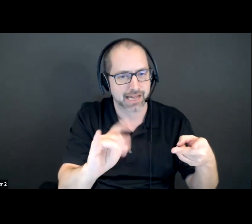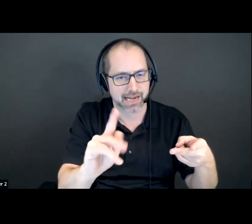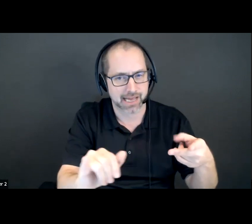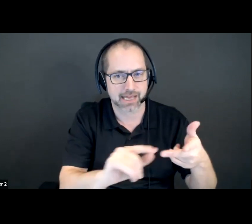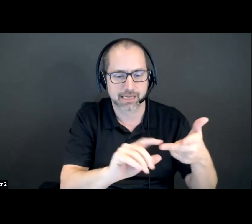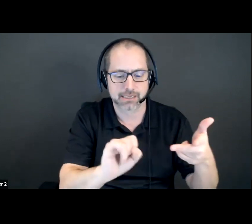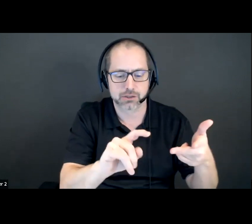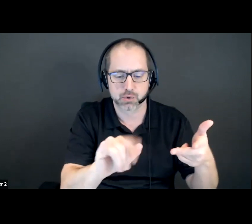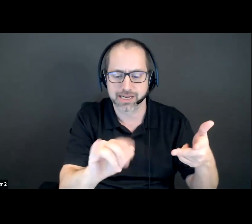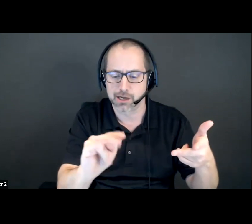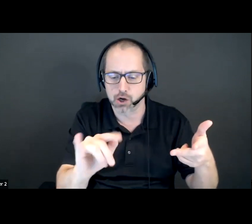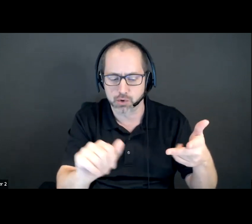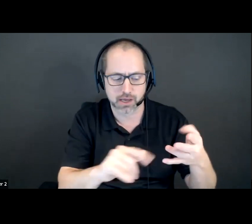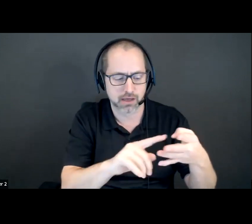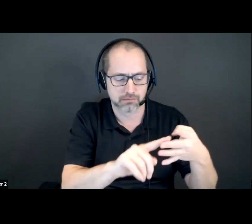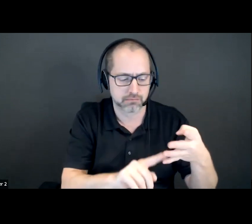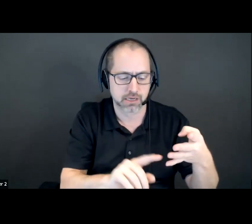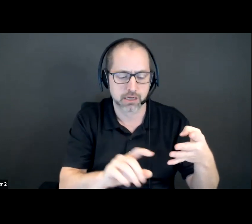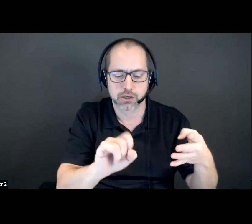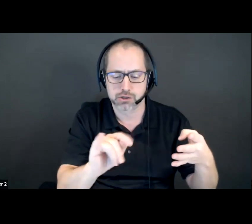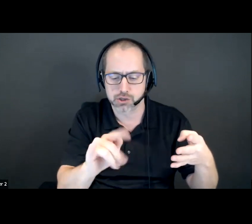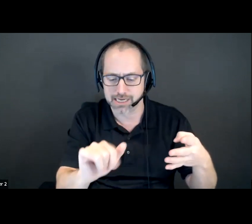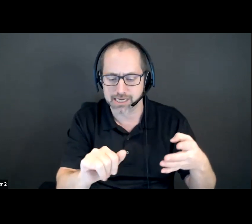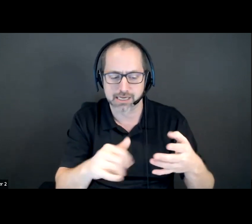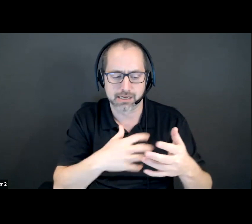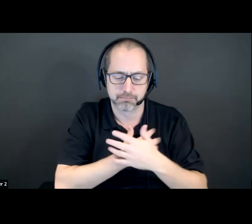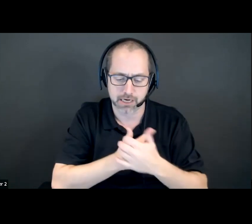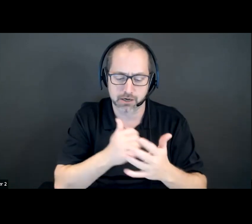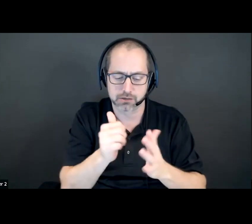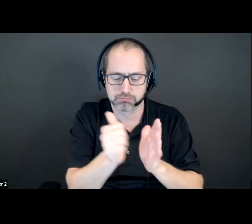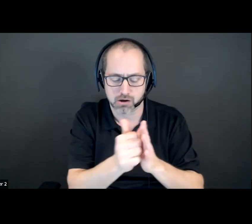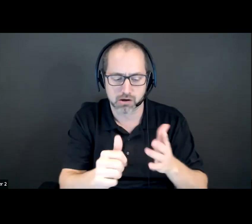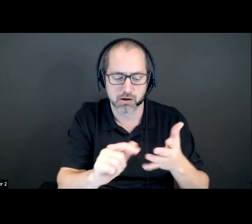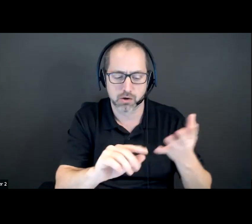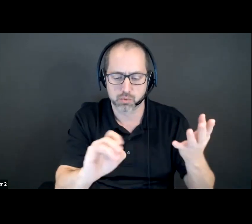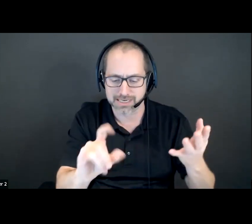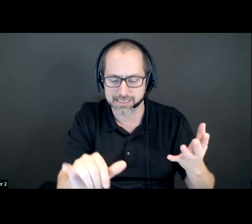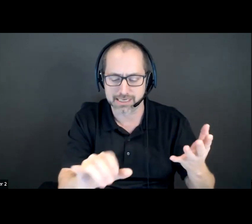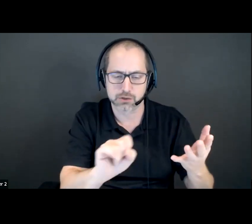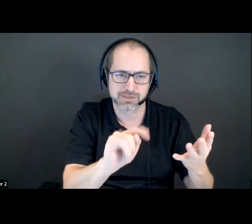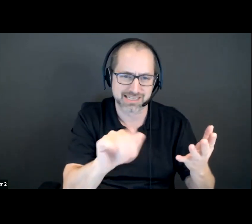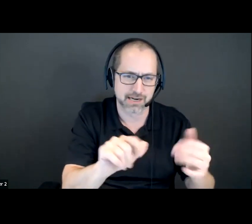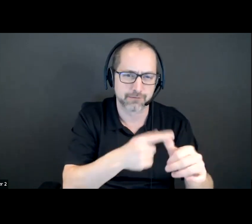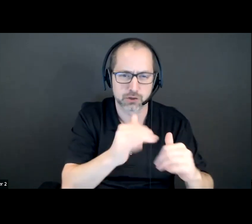Nations tribes of Chiniki, Bearspaw, Wesley and the Tsuu’ina First Nation. The City of Calgary